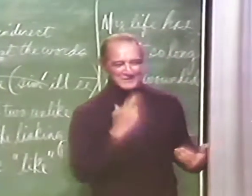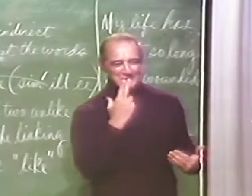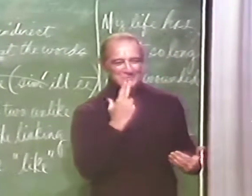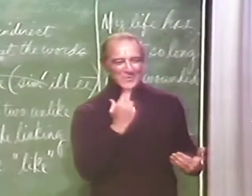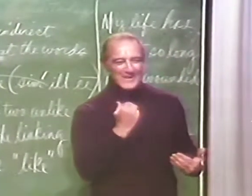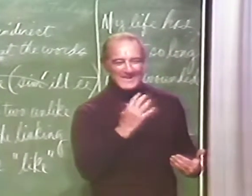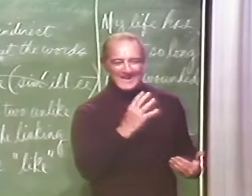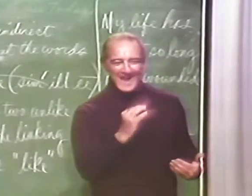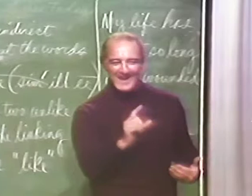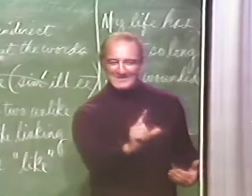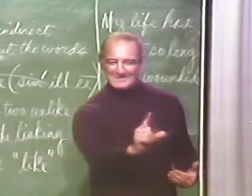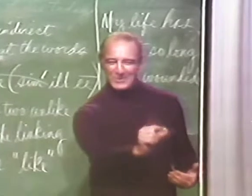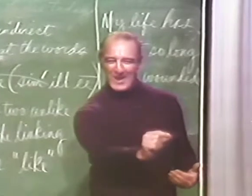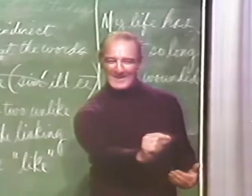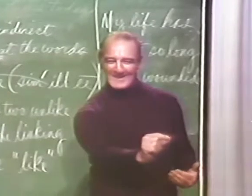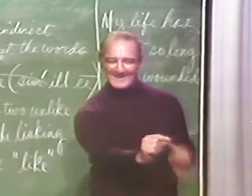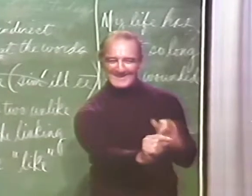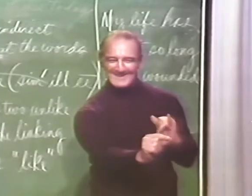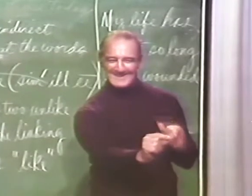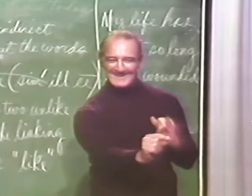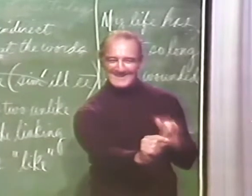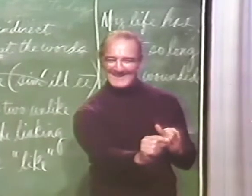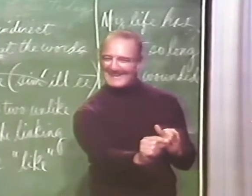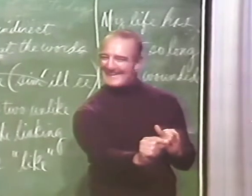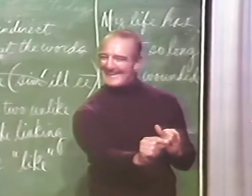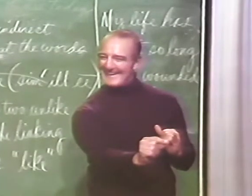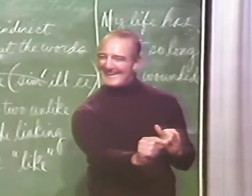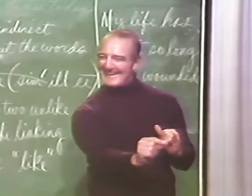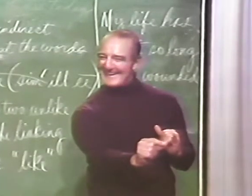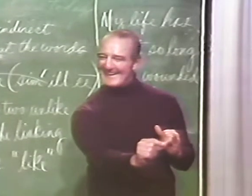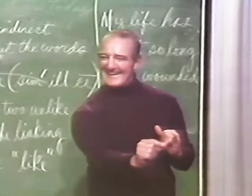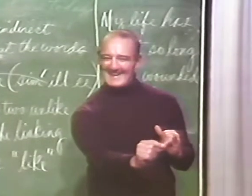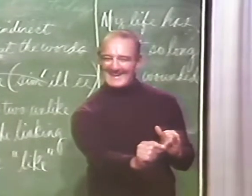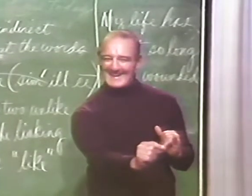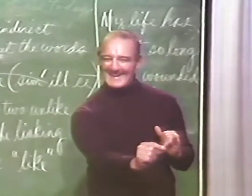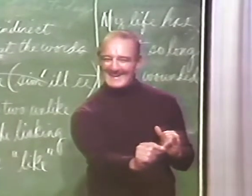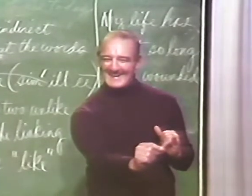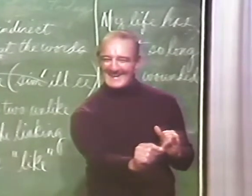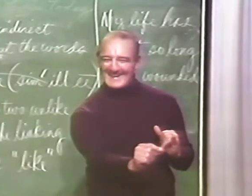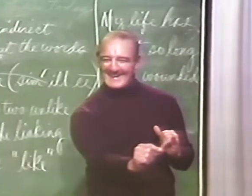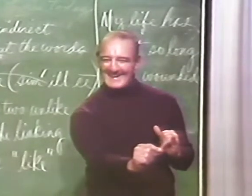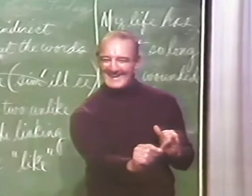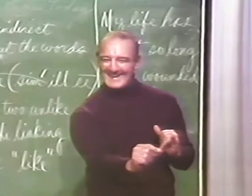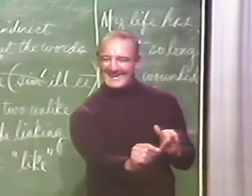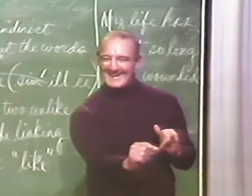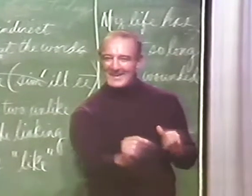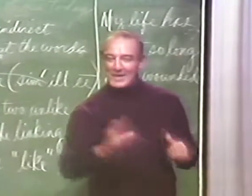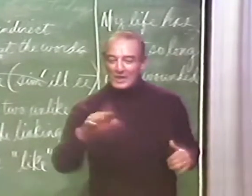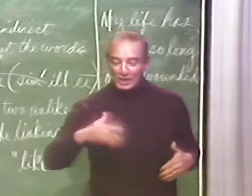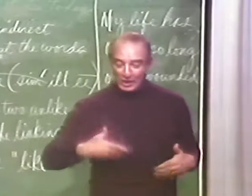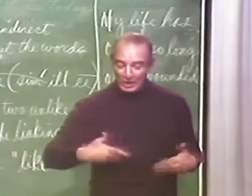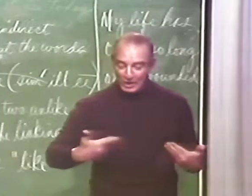BUT I KNOW NOW. YOU'RE YOUNG. "SWEET-AND-TWENTY..." HA HA HA!